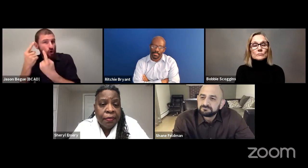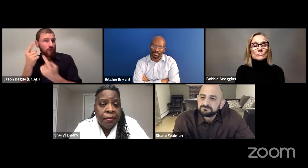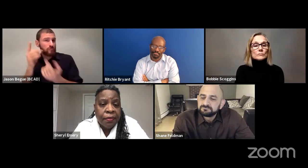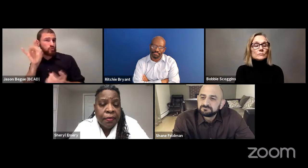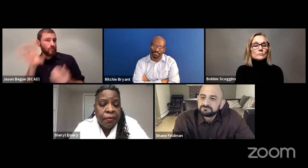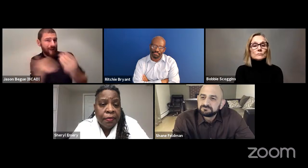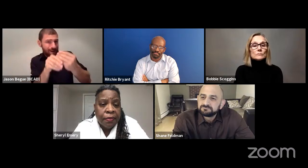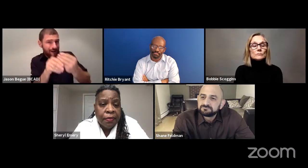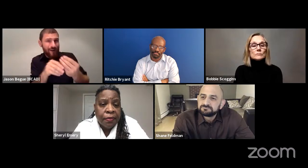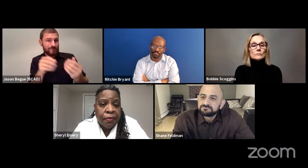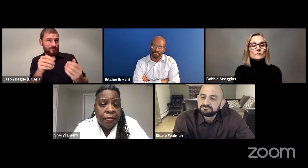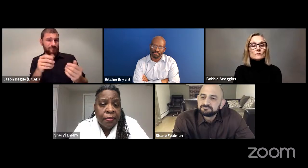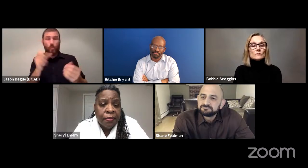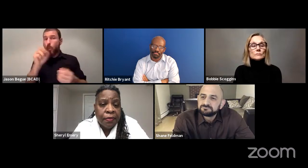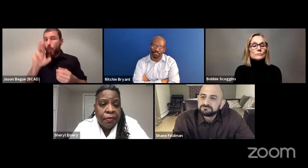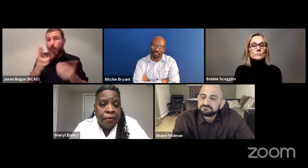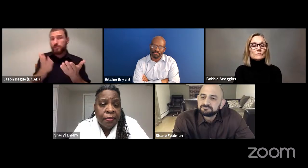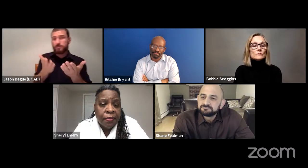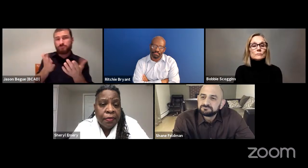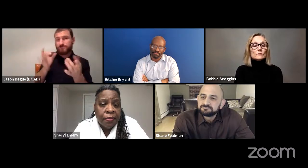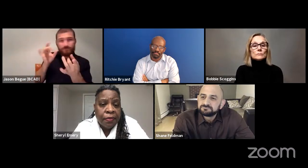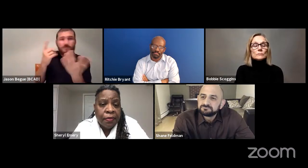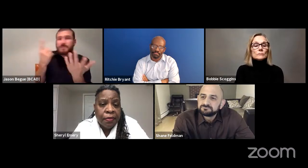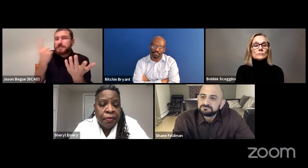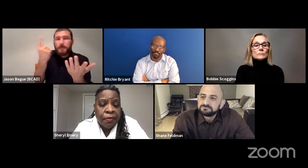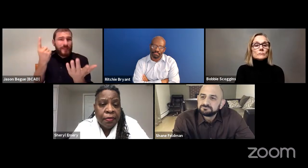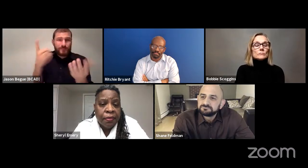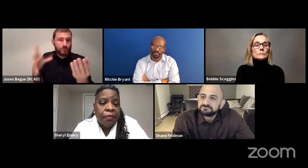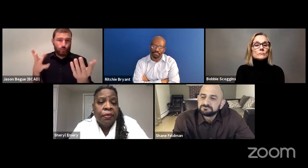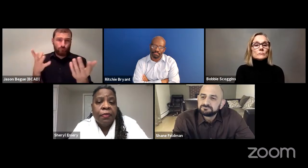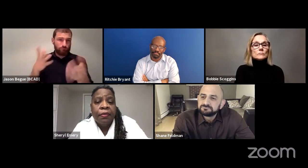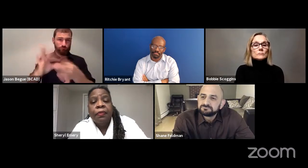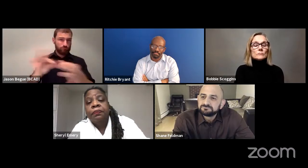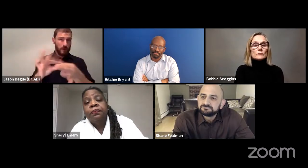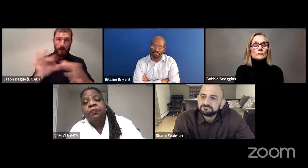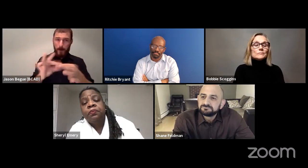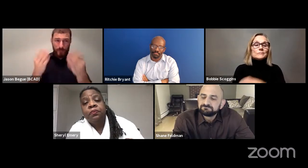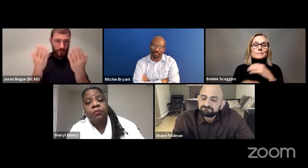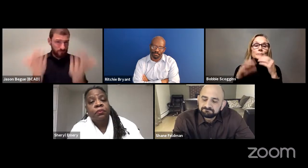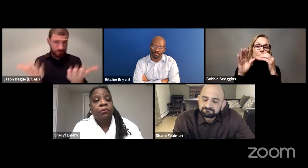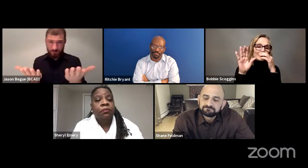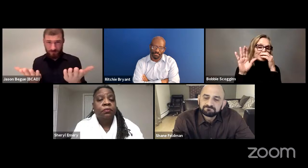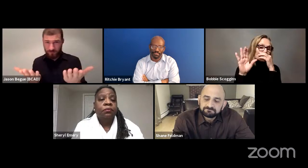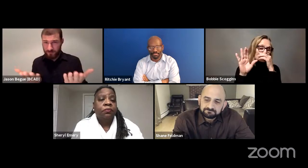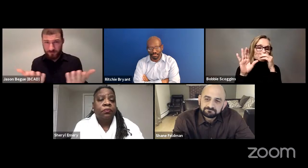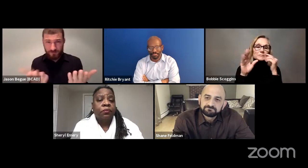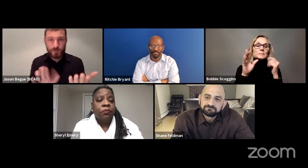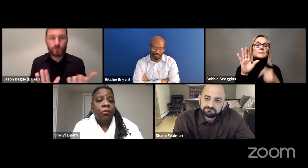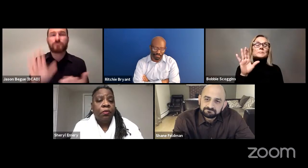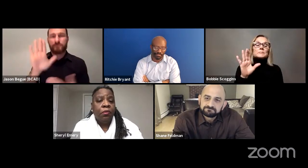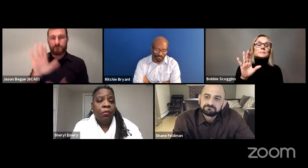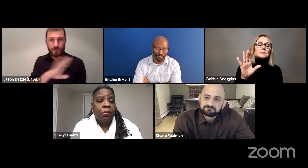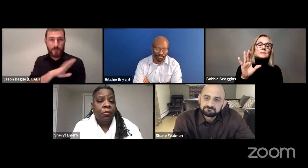ask the panelists if you have any additional thoughts, insights, pieces of feedback, take‑away